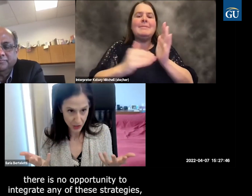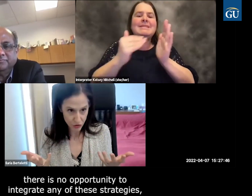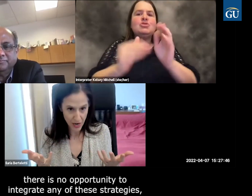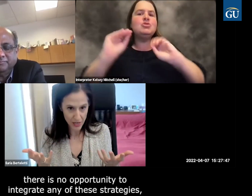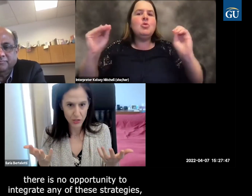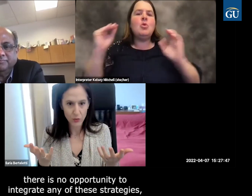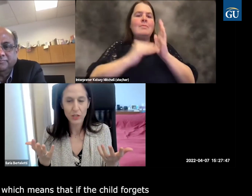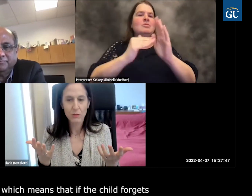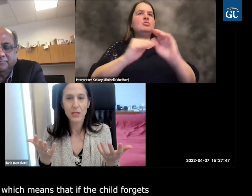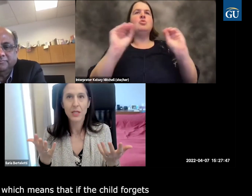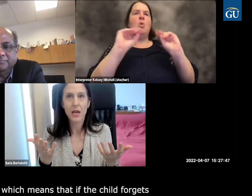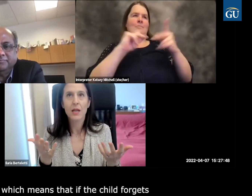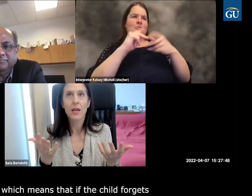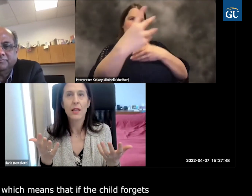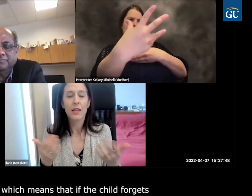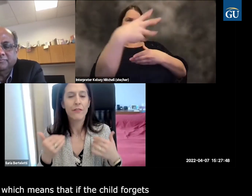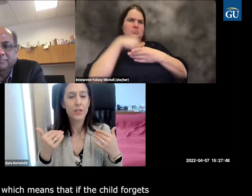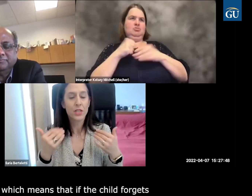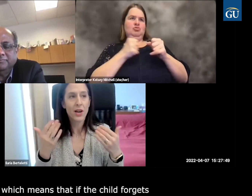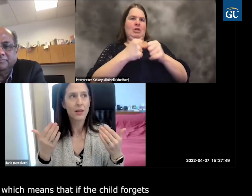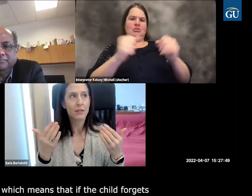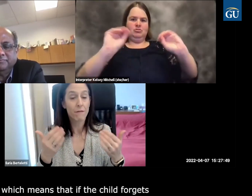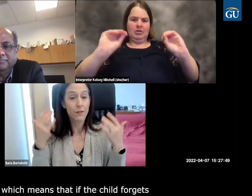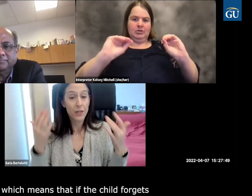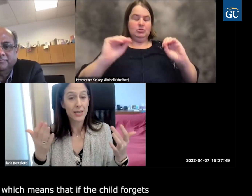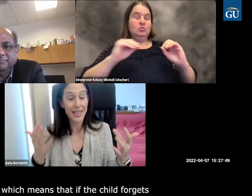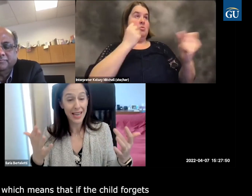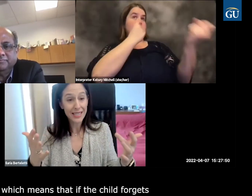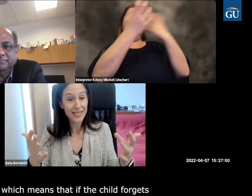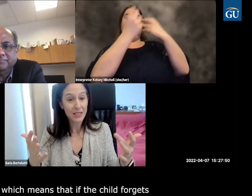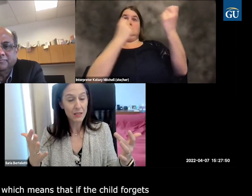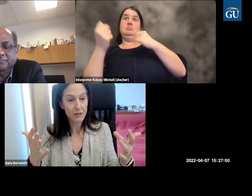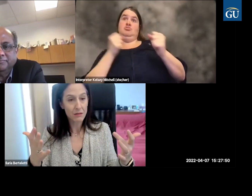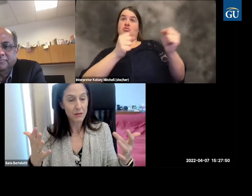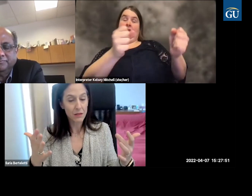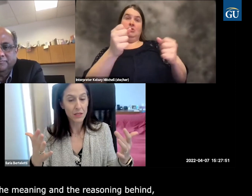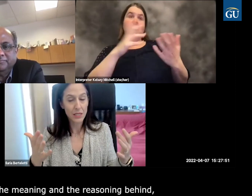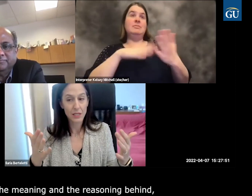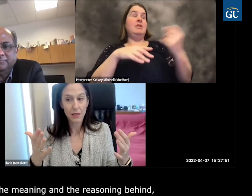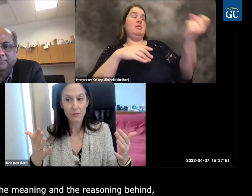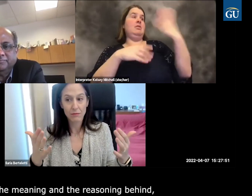strategies which means that if the child forgets